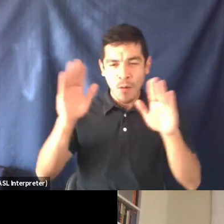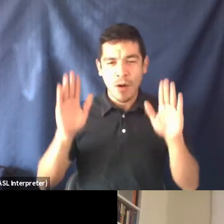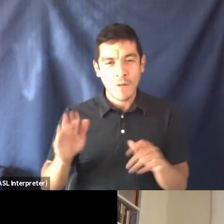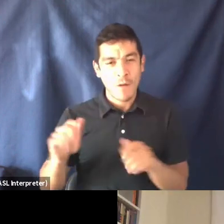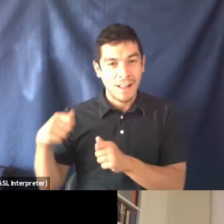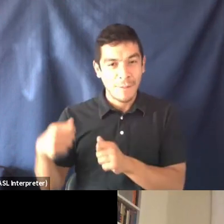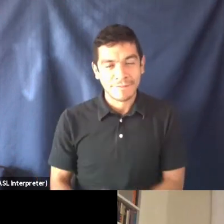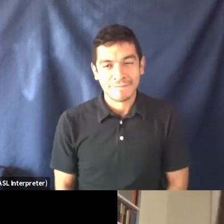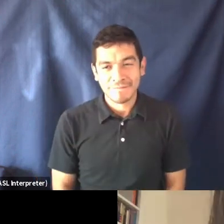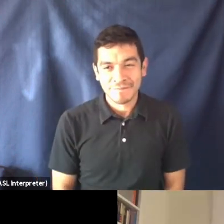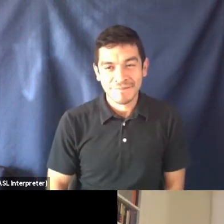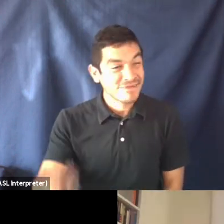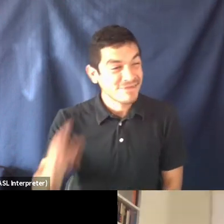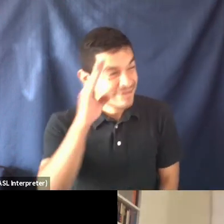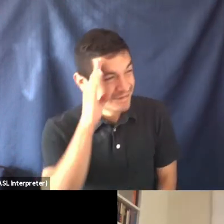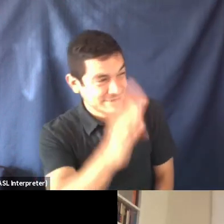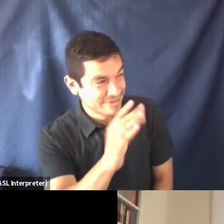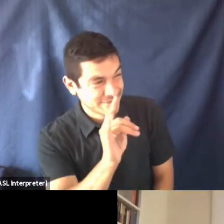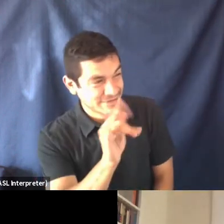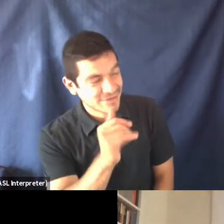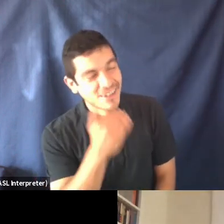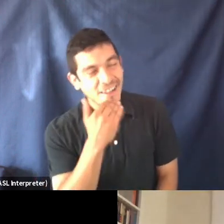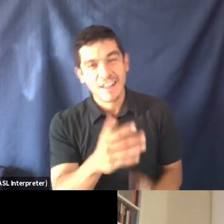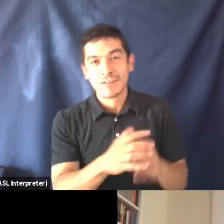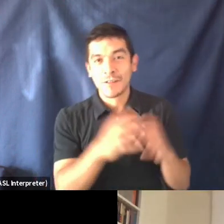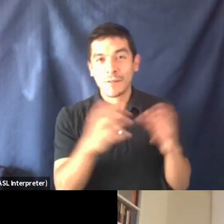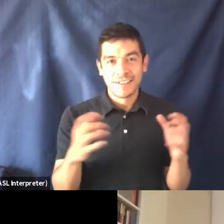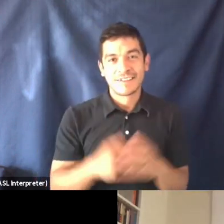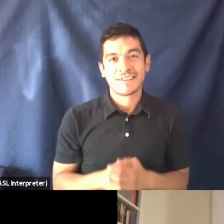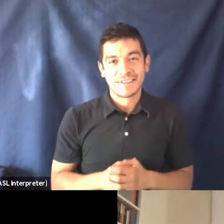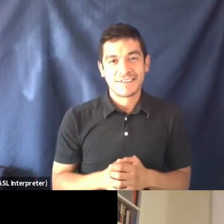Hi Claudia, thank you - Hi. So much for letting me. Thank you for coming to us all the way